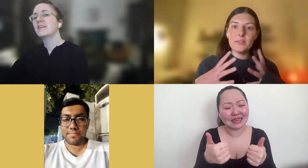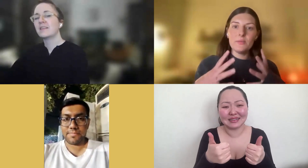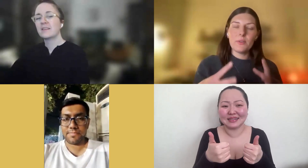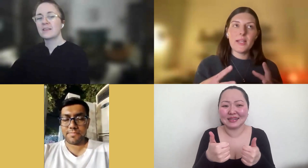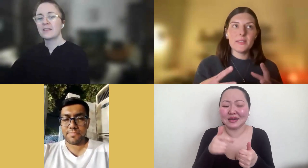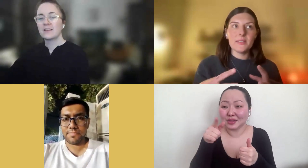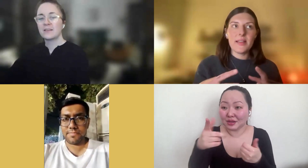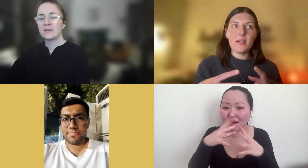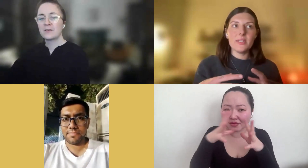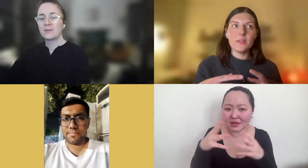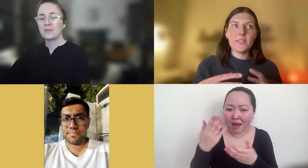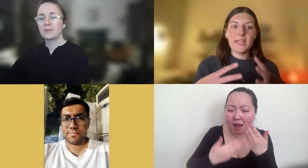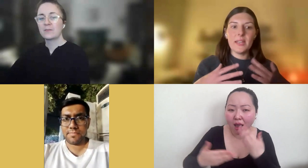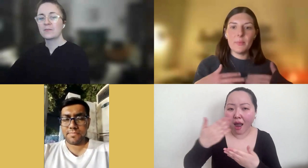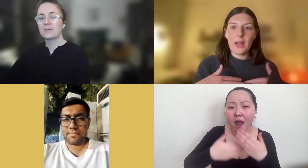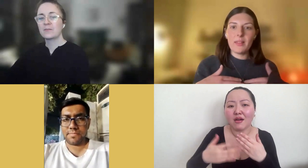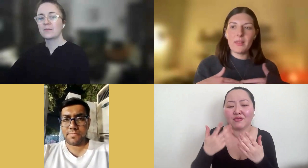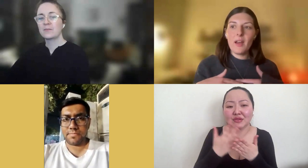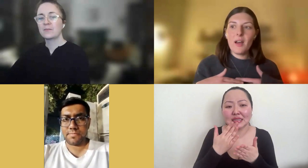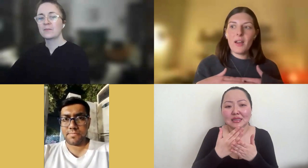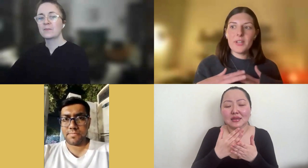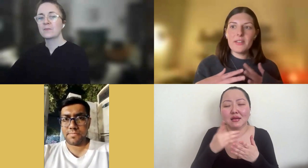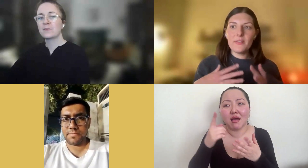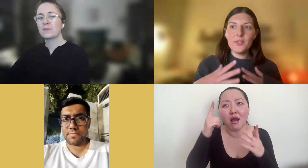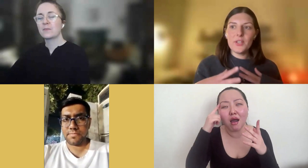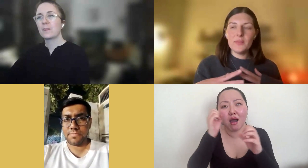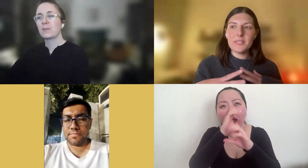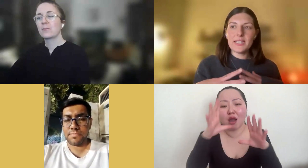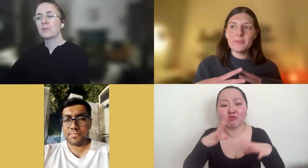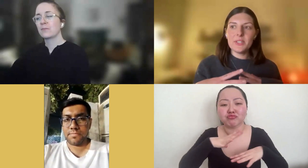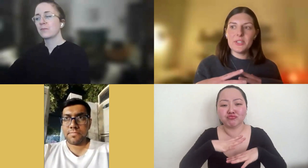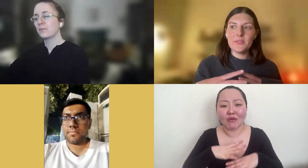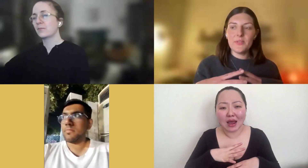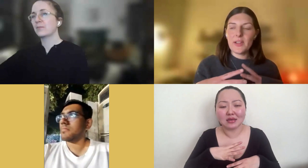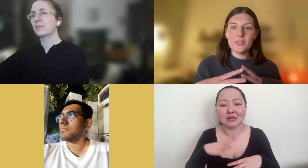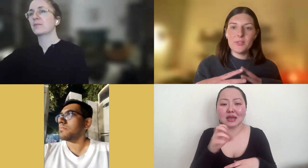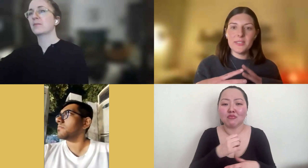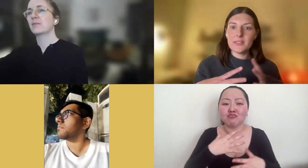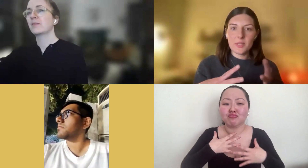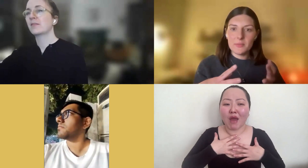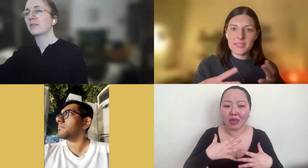the rest and taking a breath. I have done that at various times at exhibitions, for various reasons.